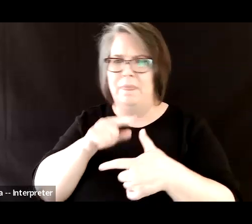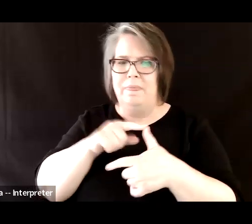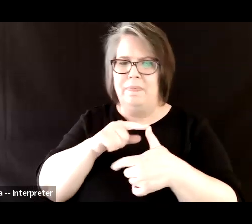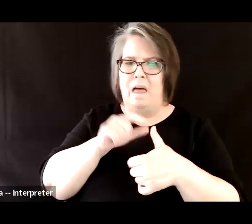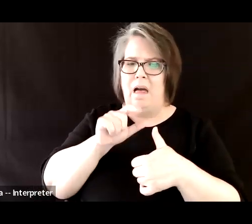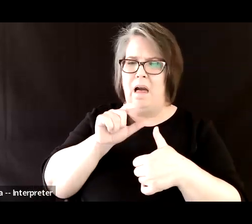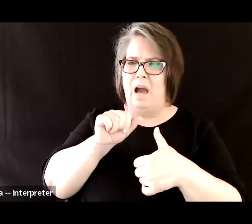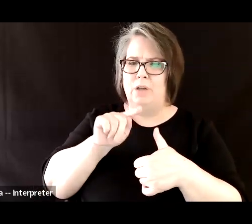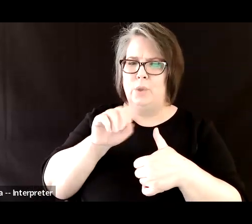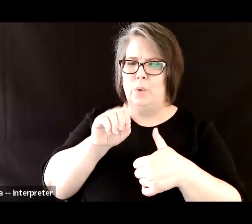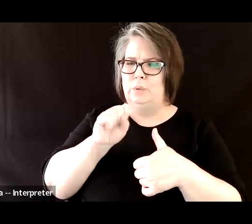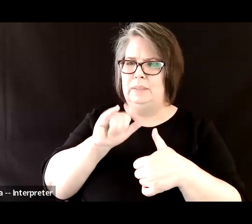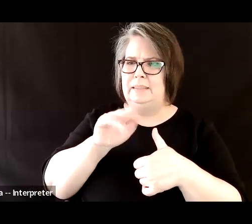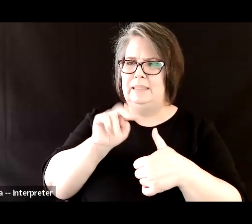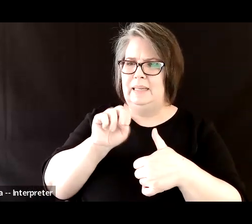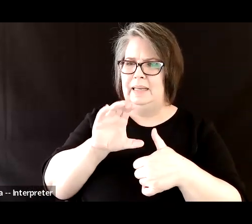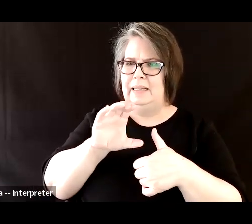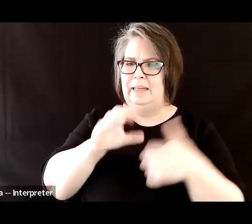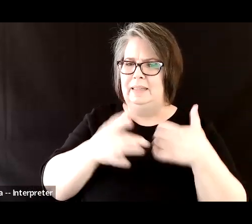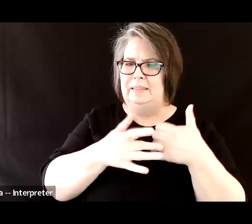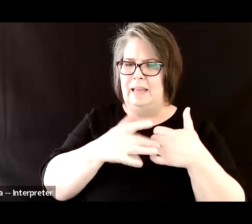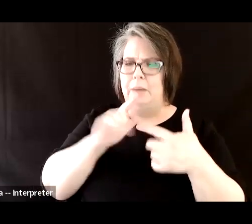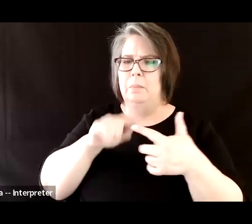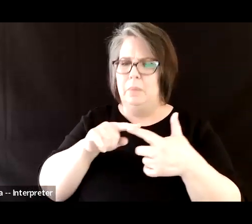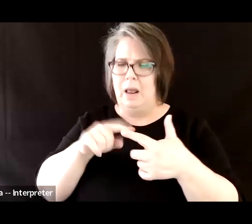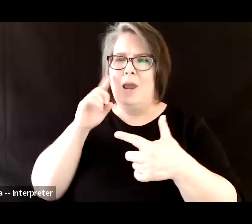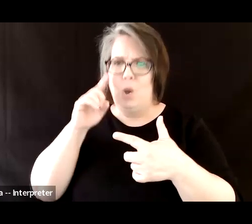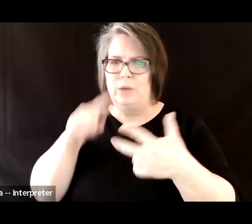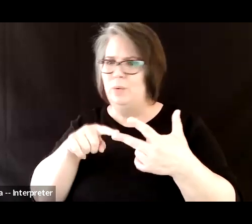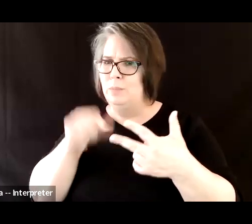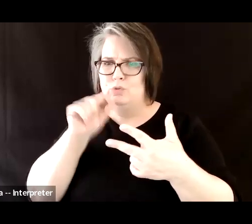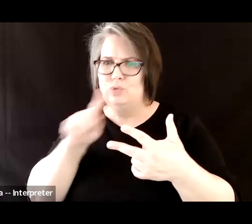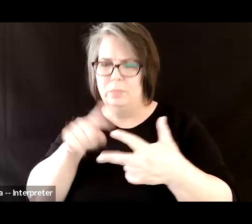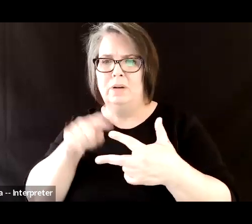So there is certainly a way to address that, if needed.